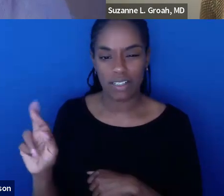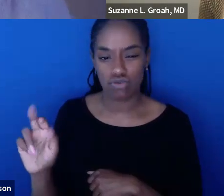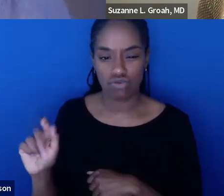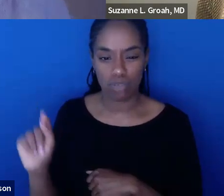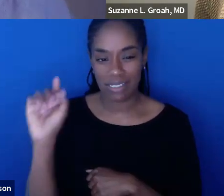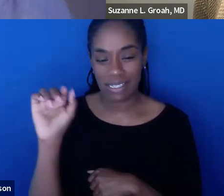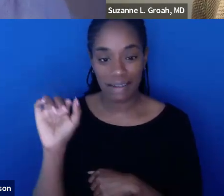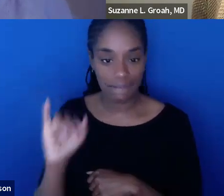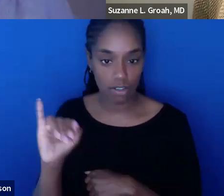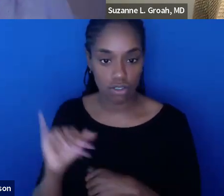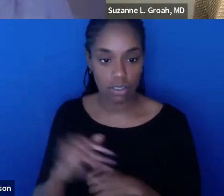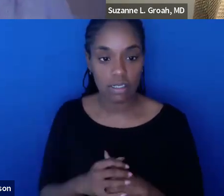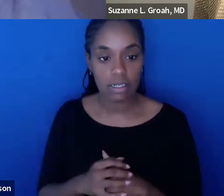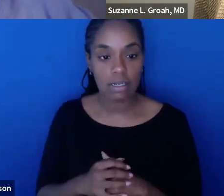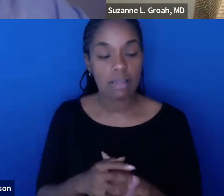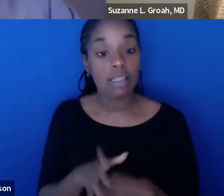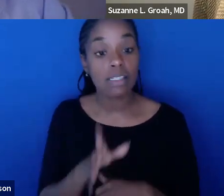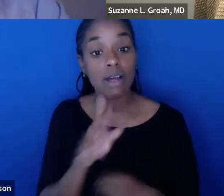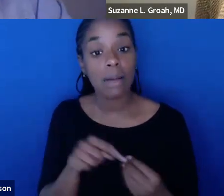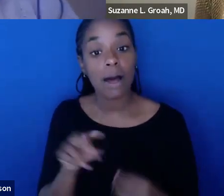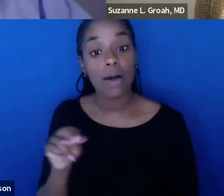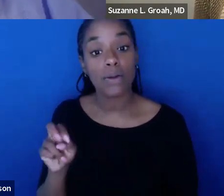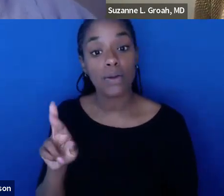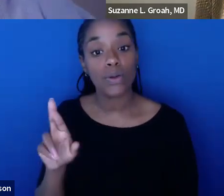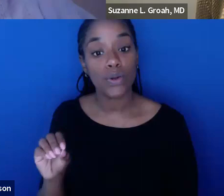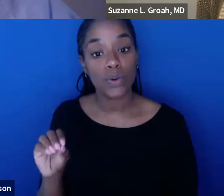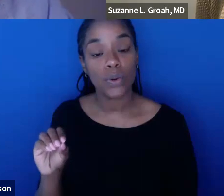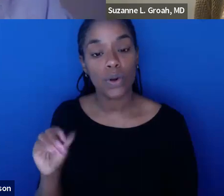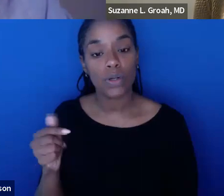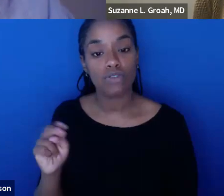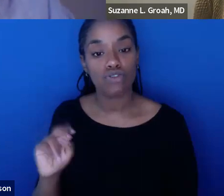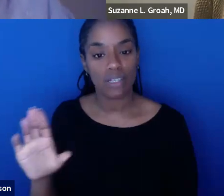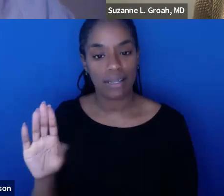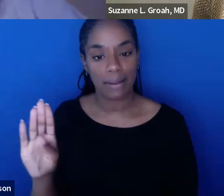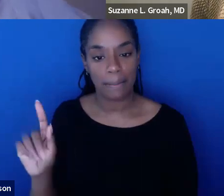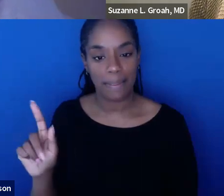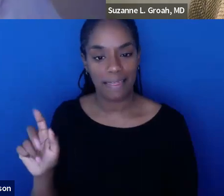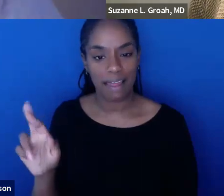So let's talk about neurogenic bladder because I'm sure a lot of listeners are really interested in hearing that.